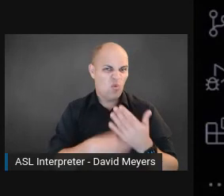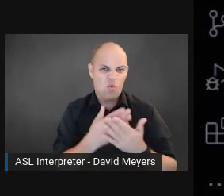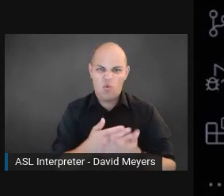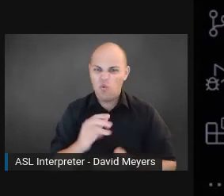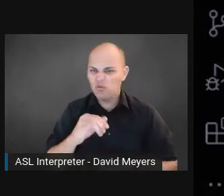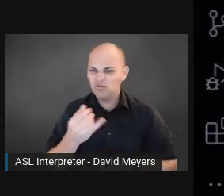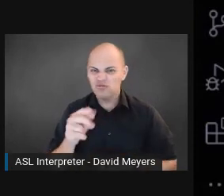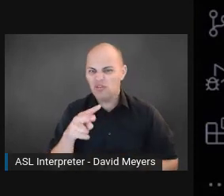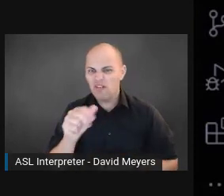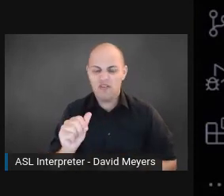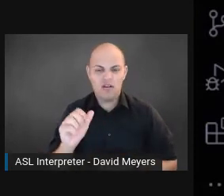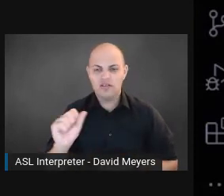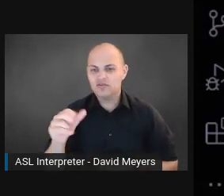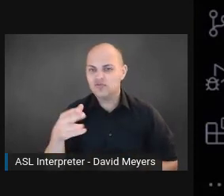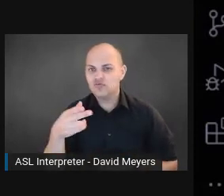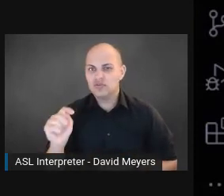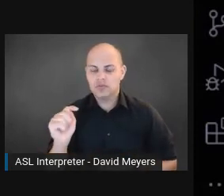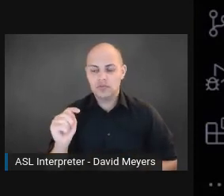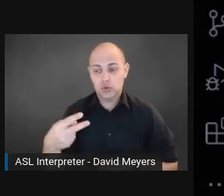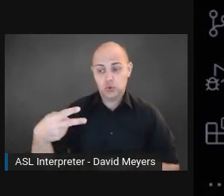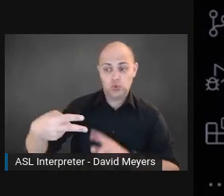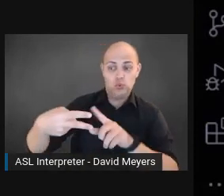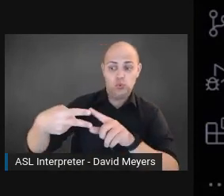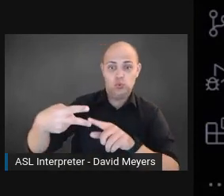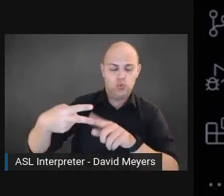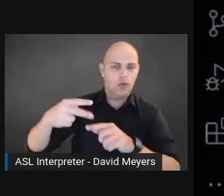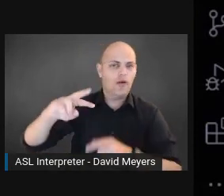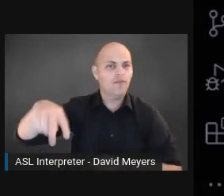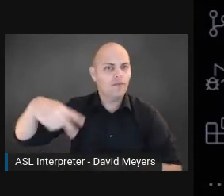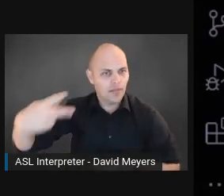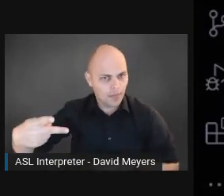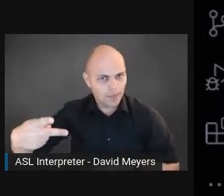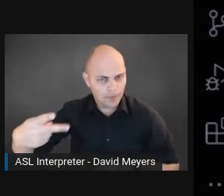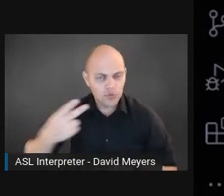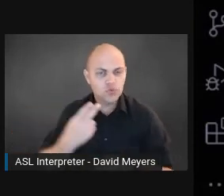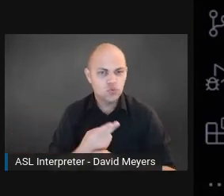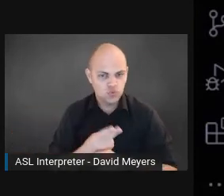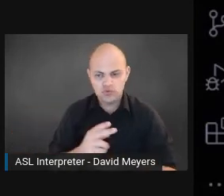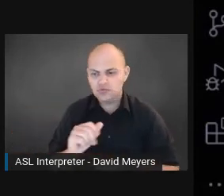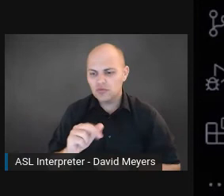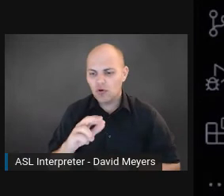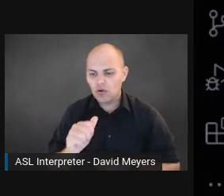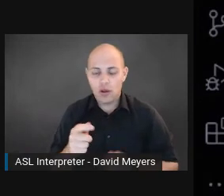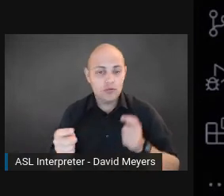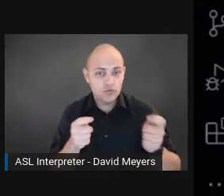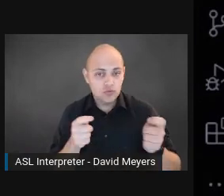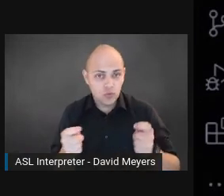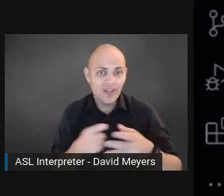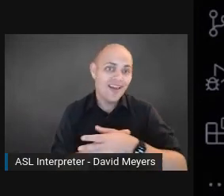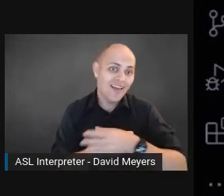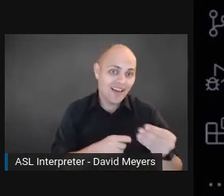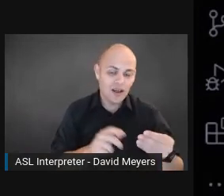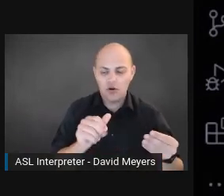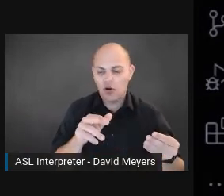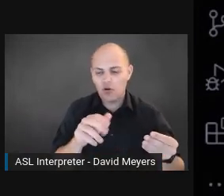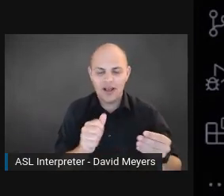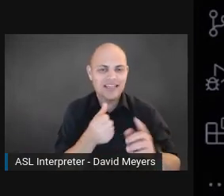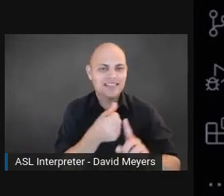And all we’re doing is flipping those two attributes and we’re using the ARIA controls and ARIA-expanded to find out what current states are.